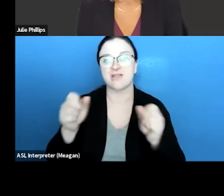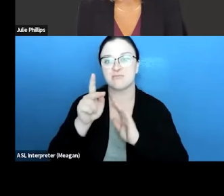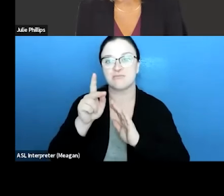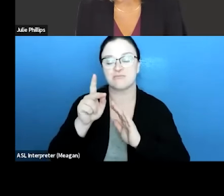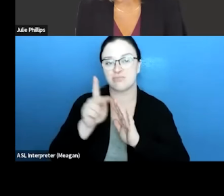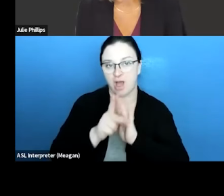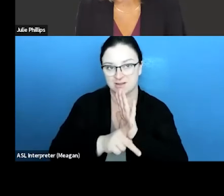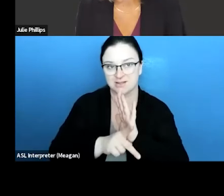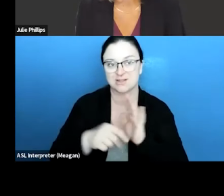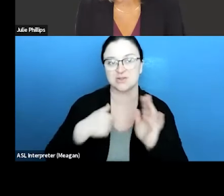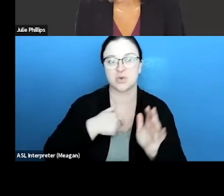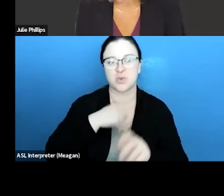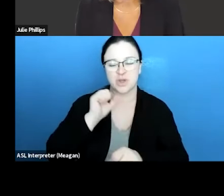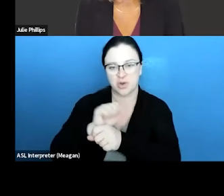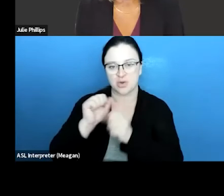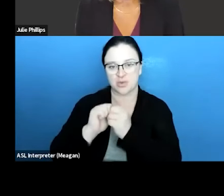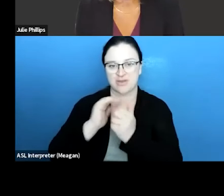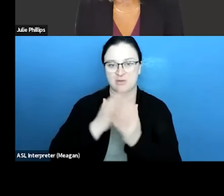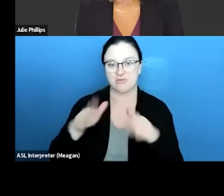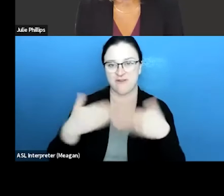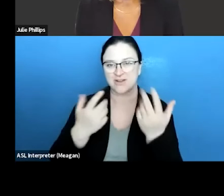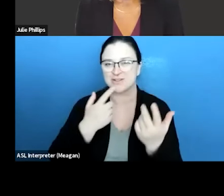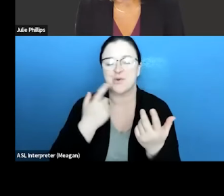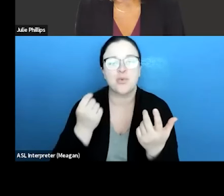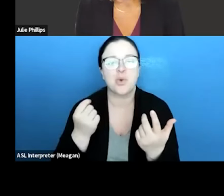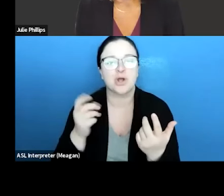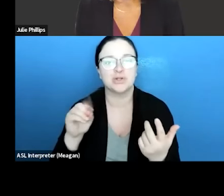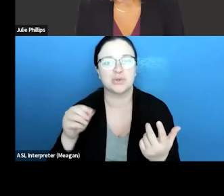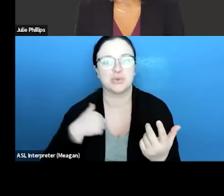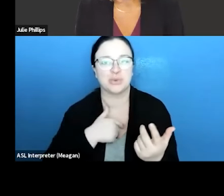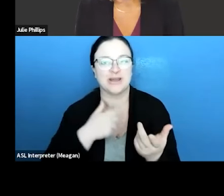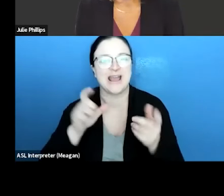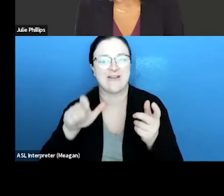to determine what do we need to keep in place for telemedicine.